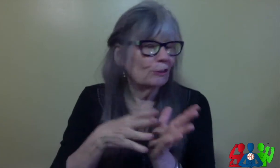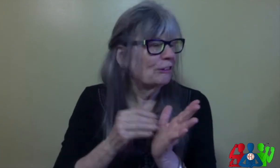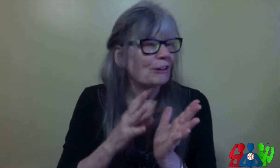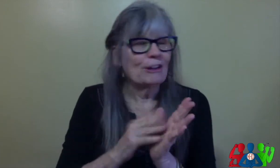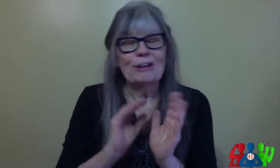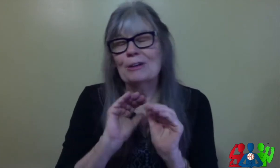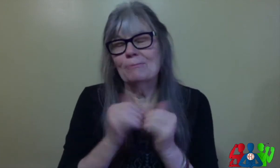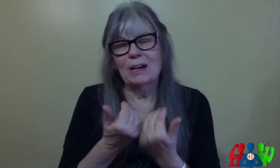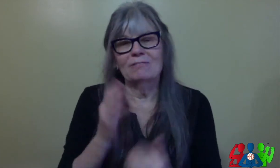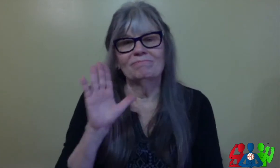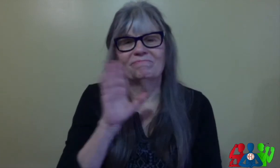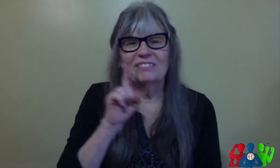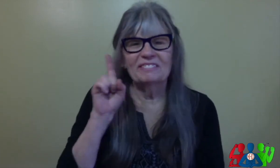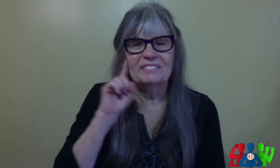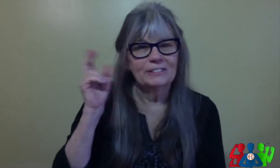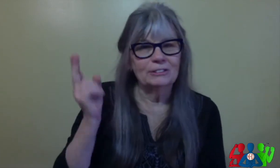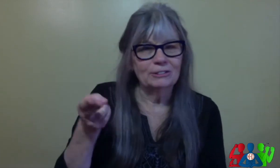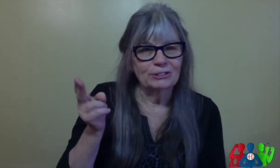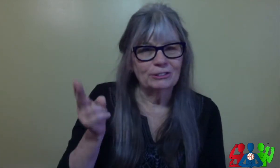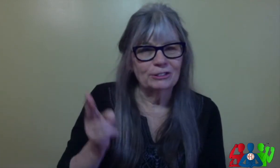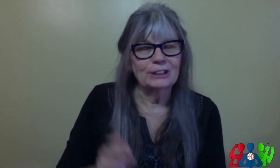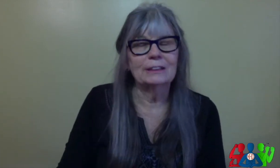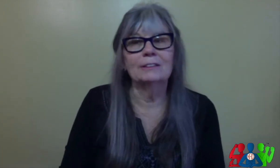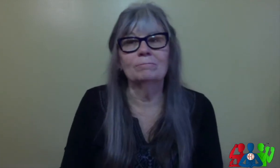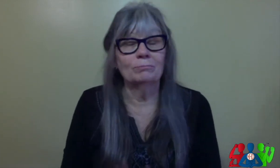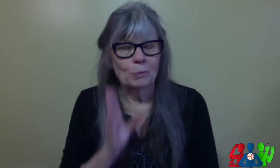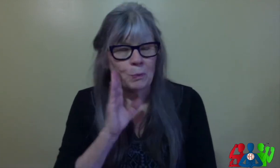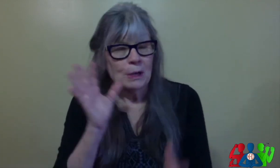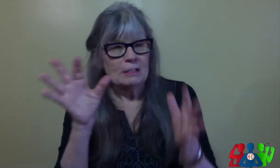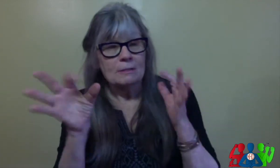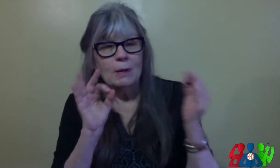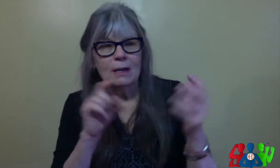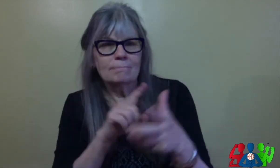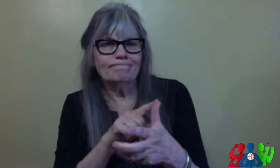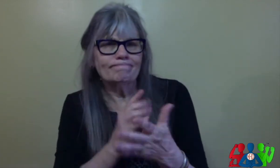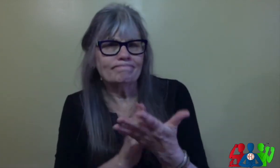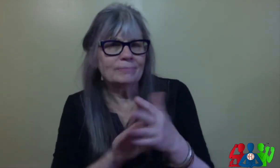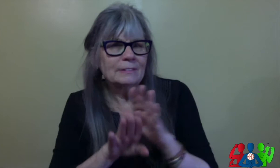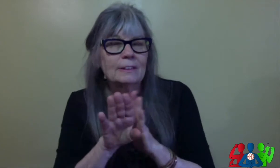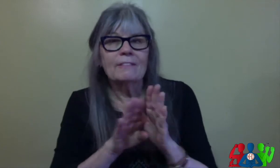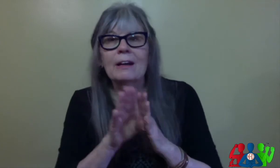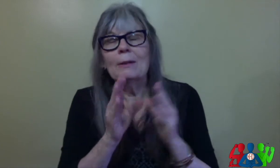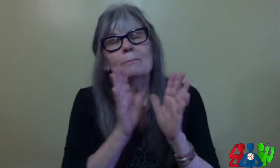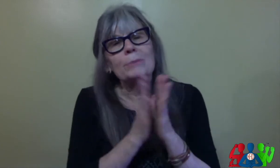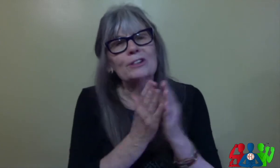We have developed materials for deaf children to learn about deaf history. We're going to